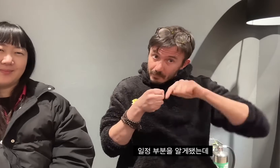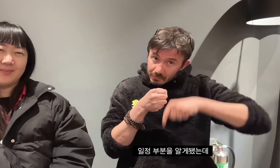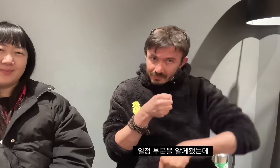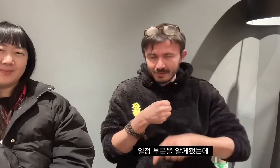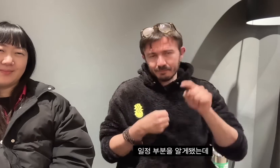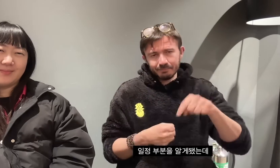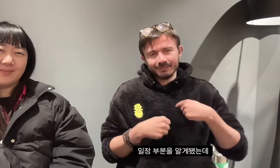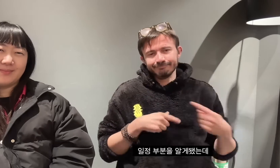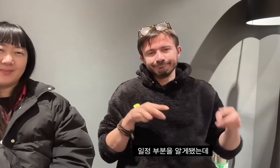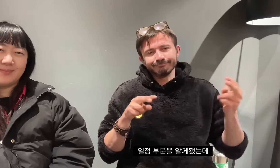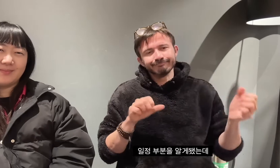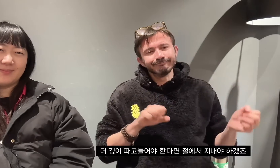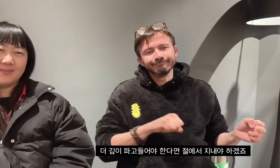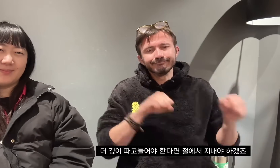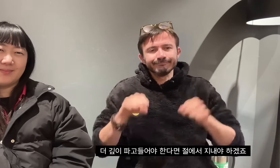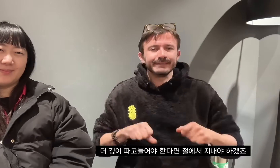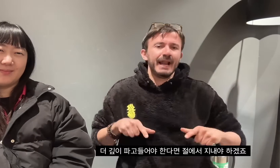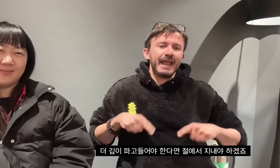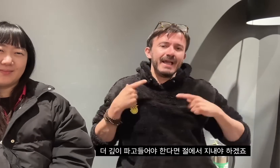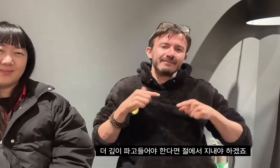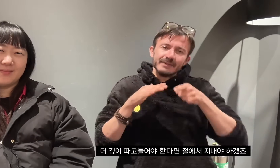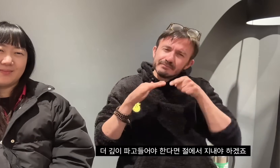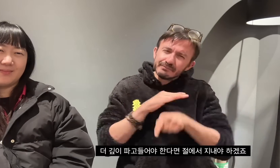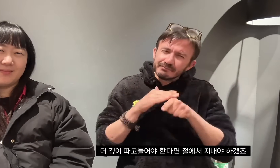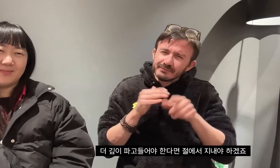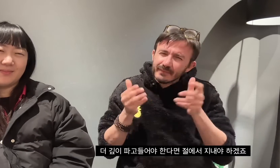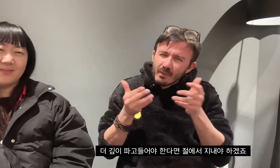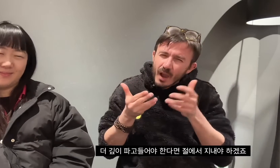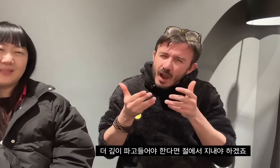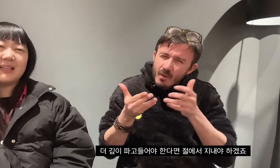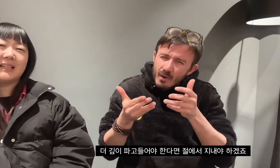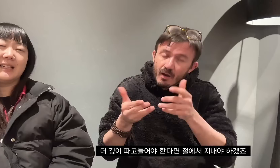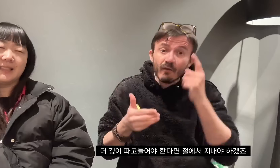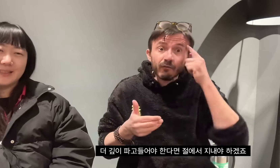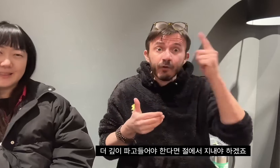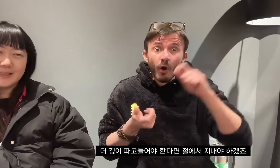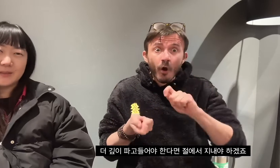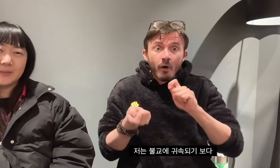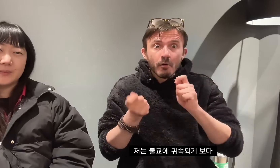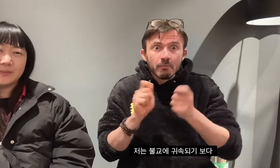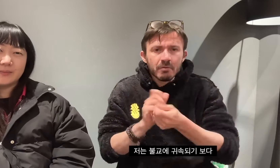but I did know some parts, and if I had to dig deeper, I would have to stay in a temple.